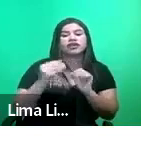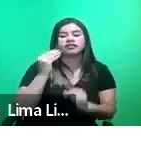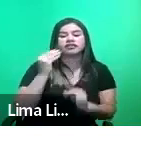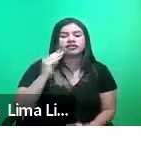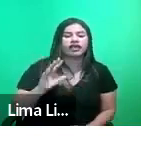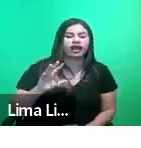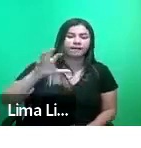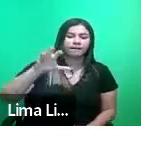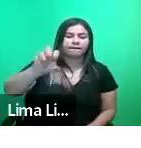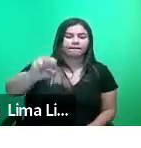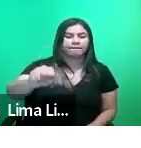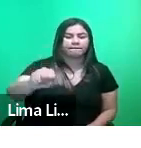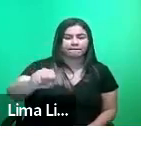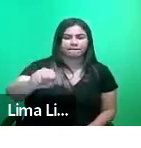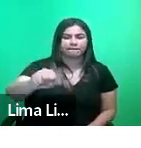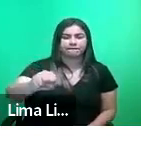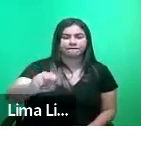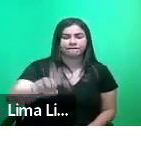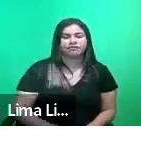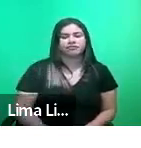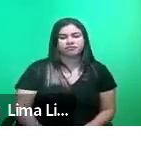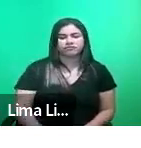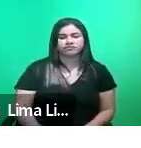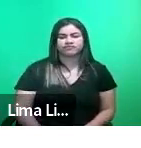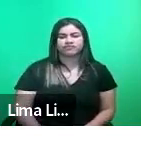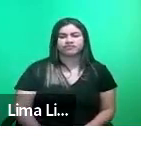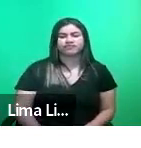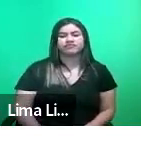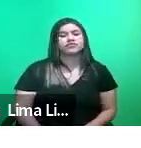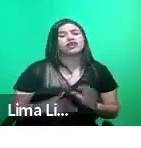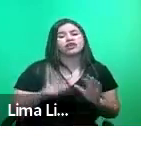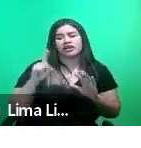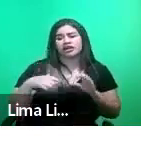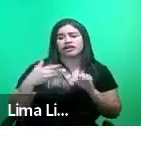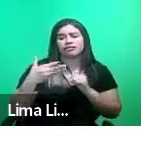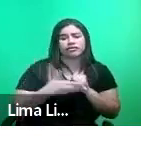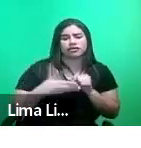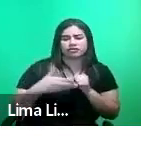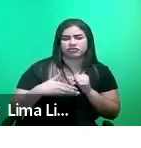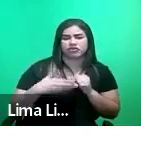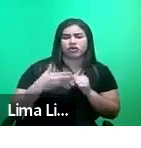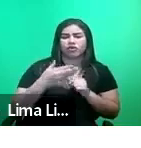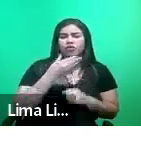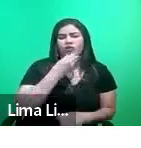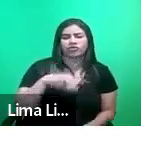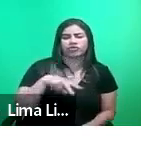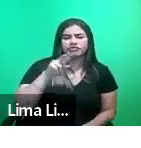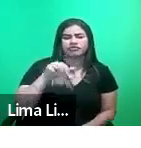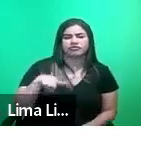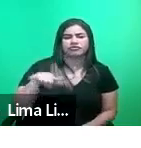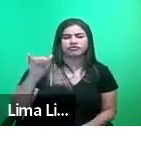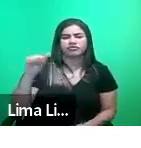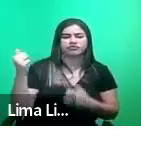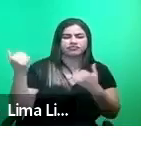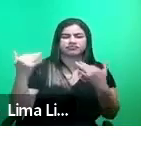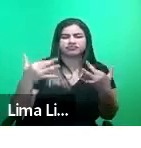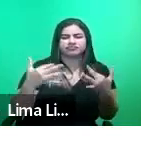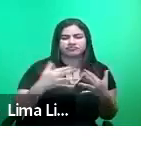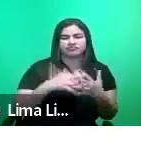, which is , which is kind , which is kind of the which is kind of the line of the gospel is taking is taking here, so it's is taking here is taking here. So it's possible that Vigoski got it got this account whole